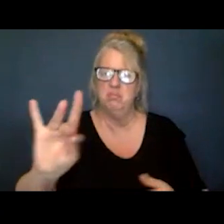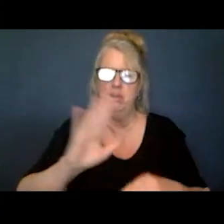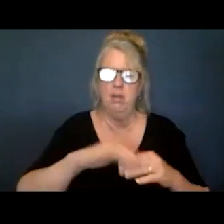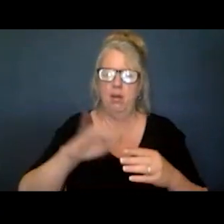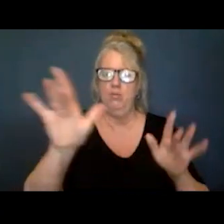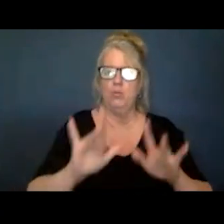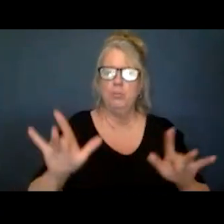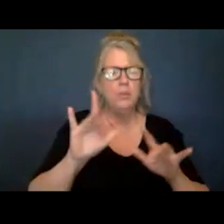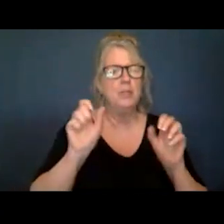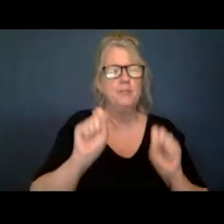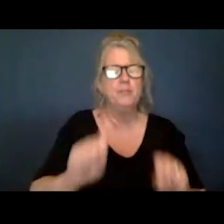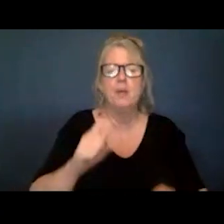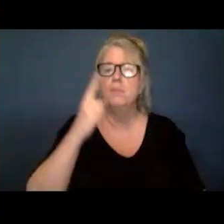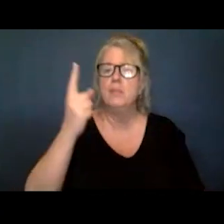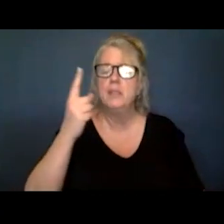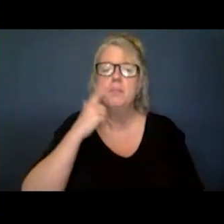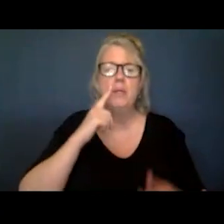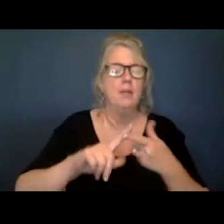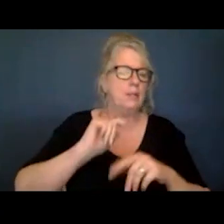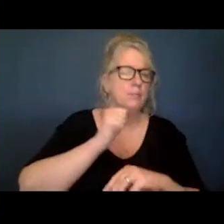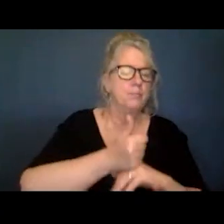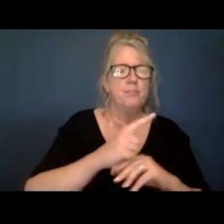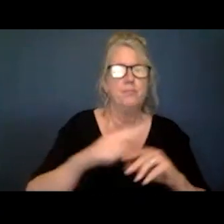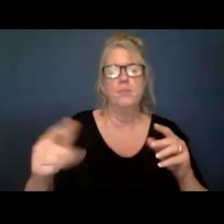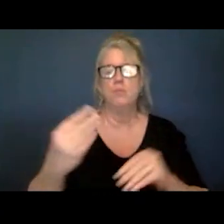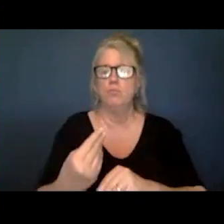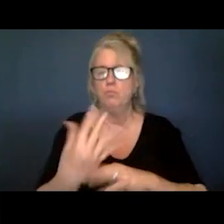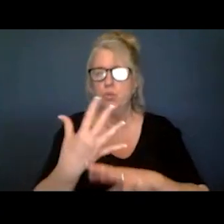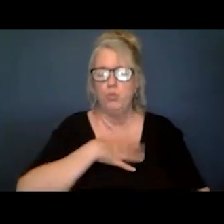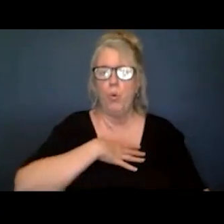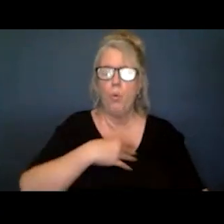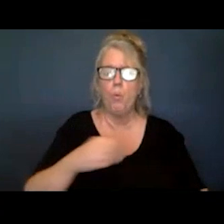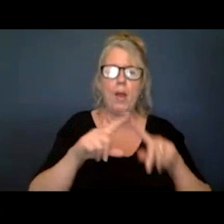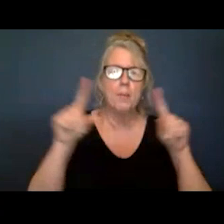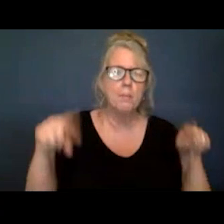It could be something like setting up a virtual whiteboard for the next team meeting so that we